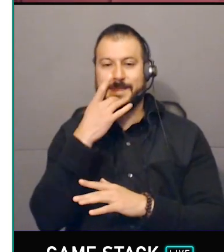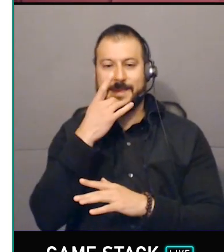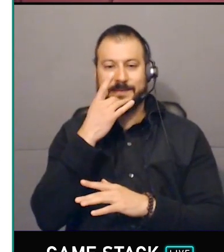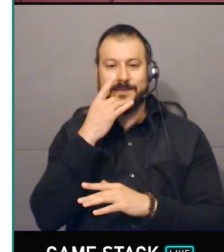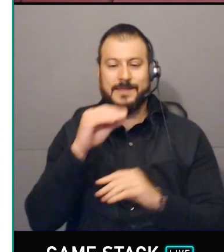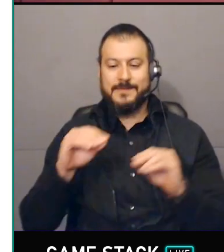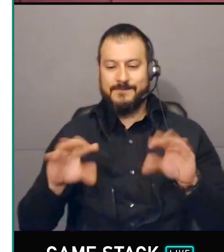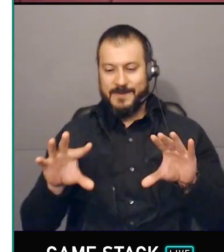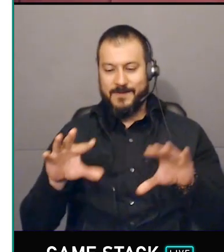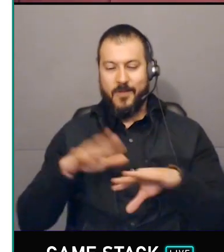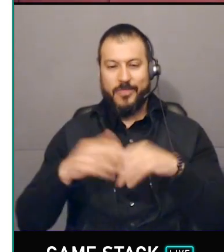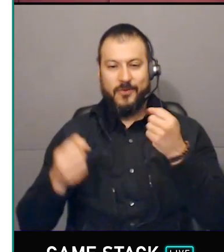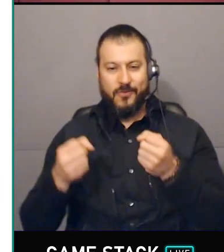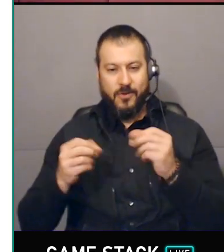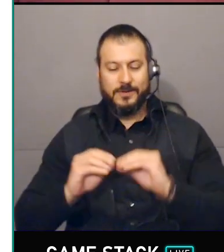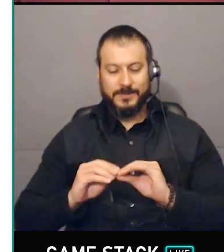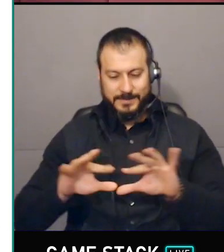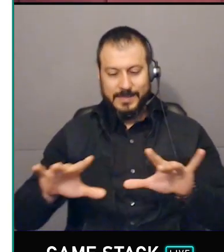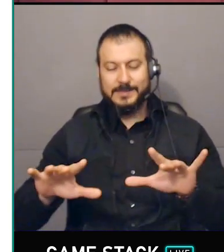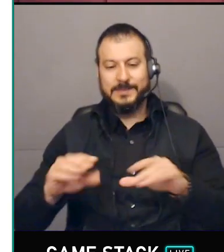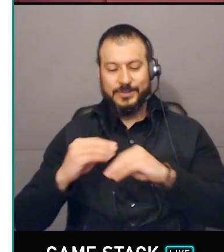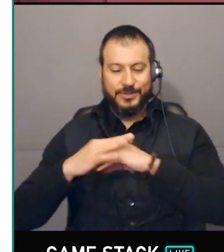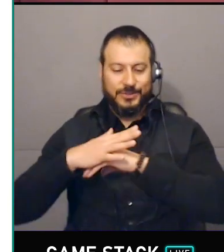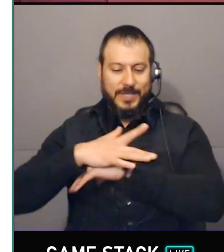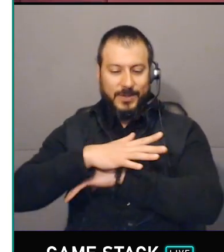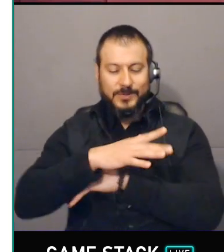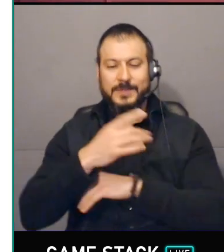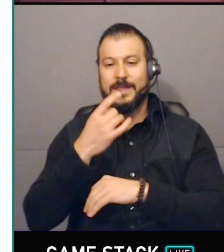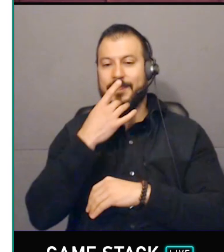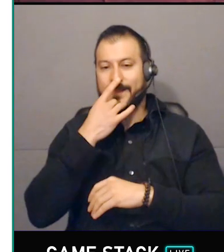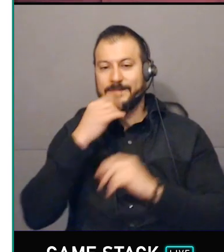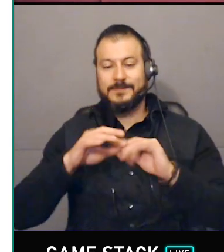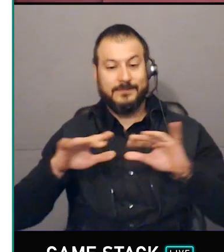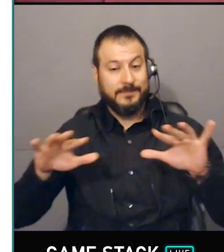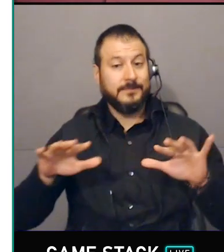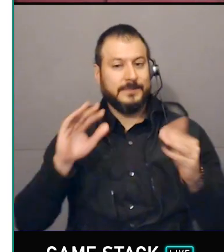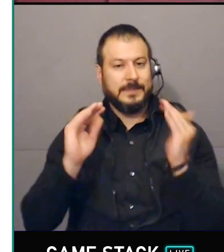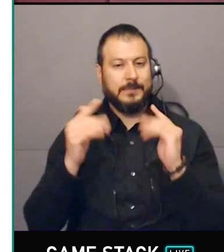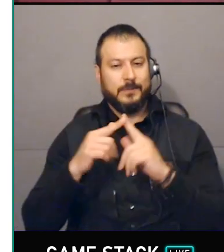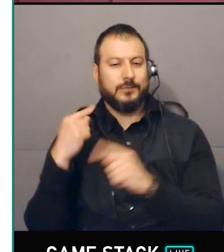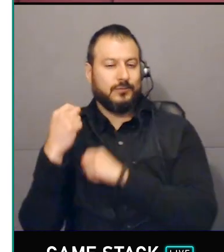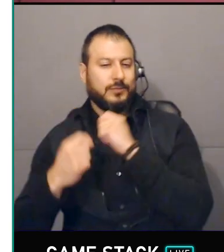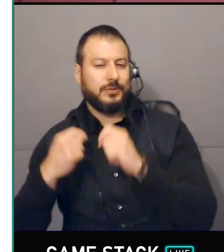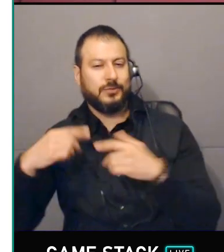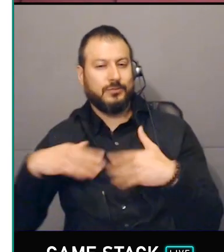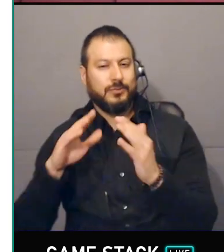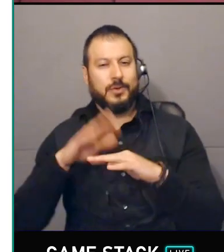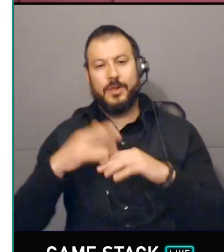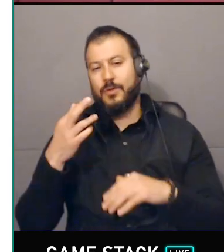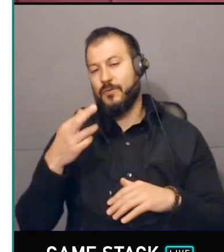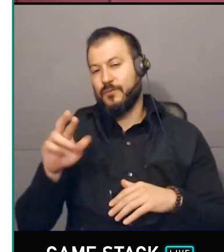on this vehicle, cast lighting and shadows throughout the scene, and this is compared with the more traditional approach on